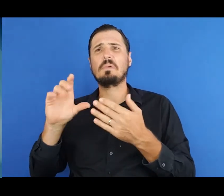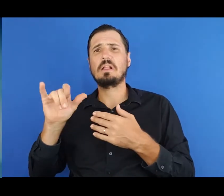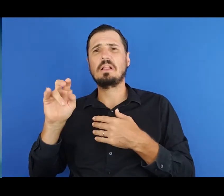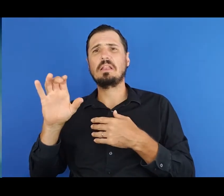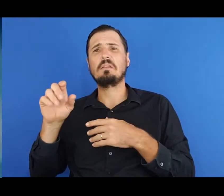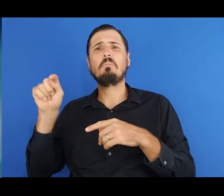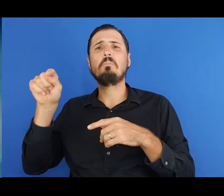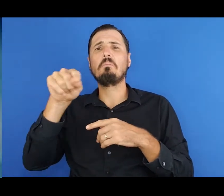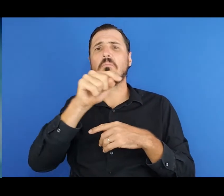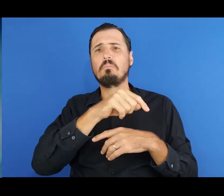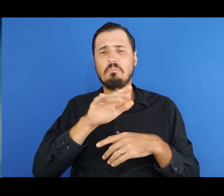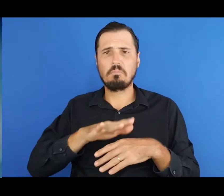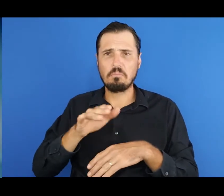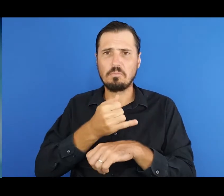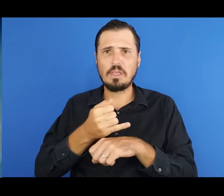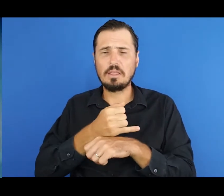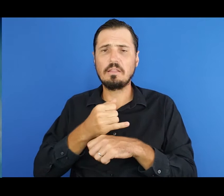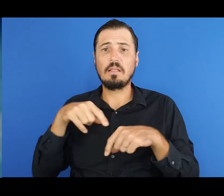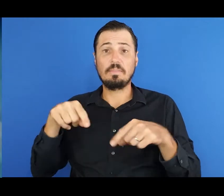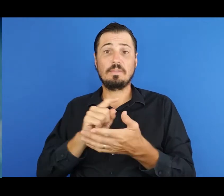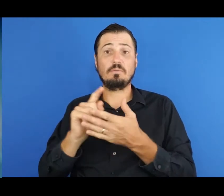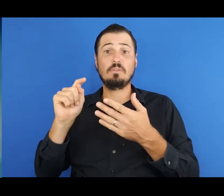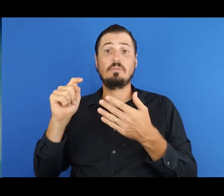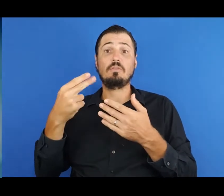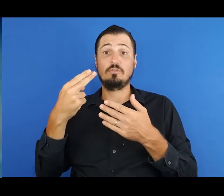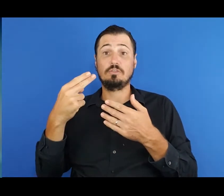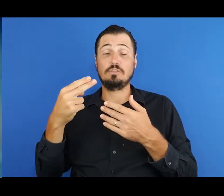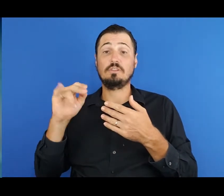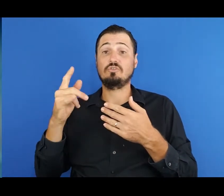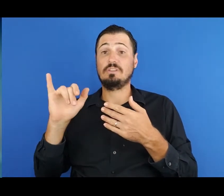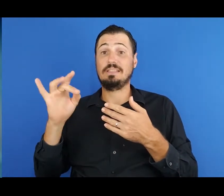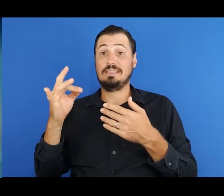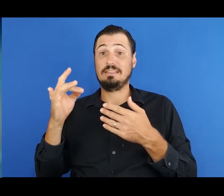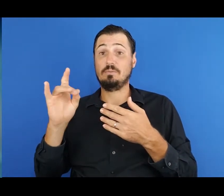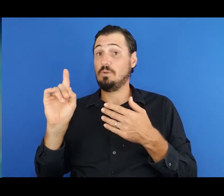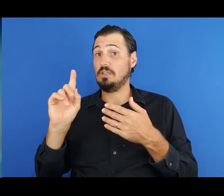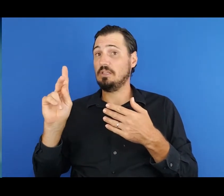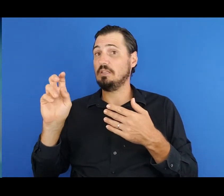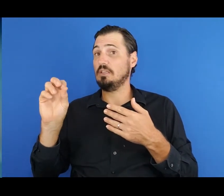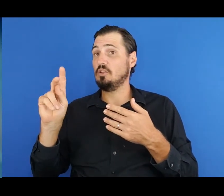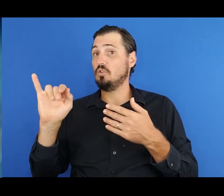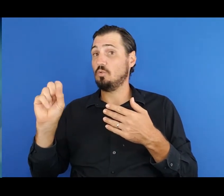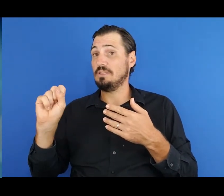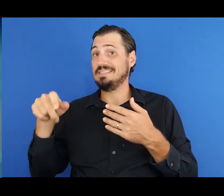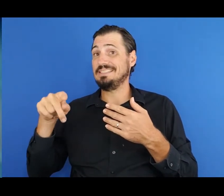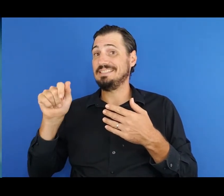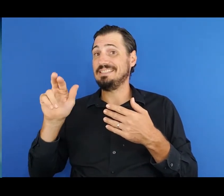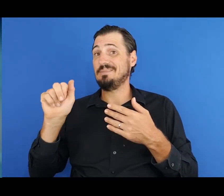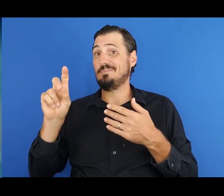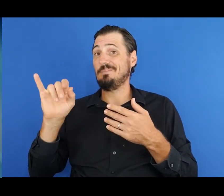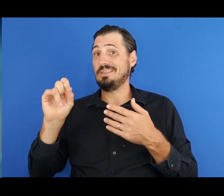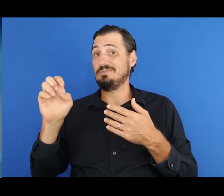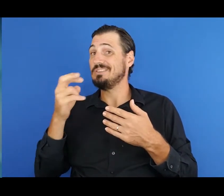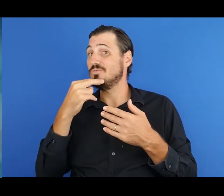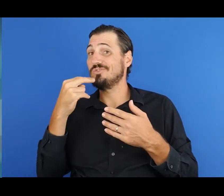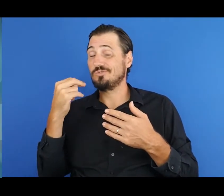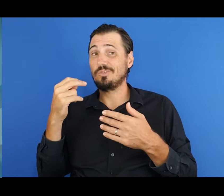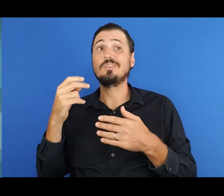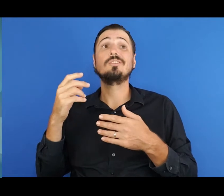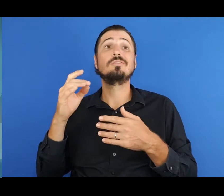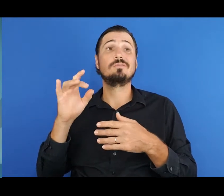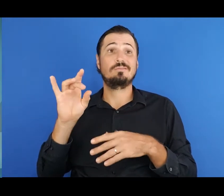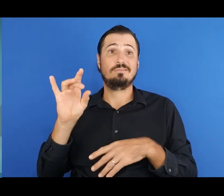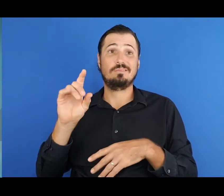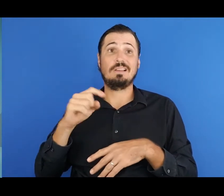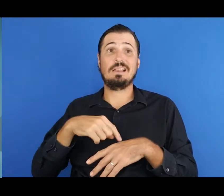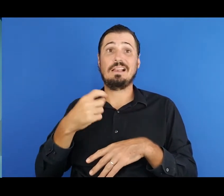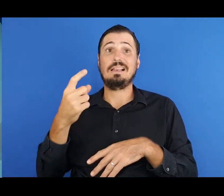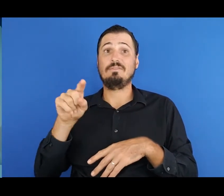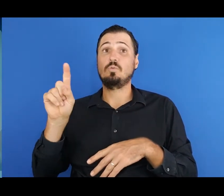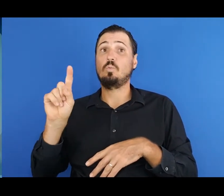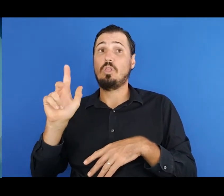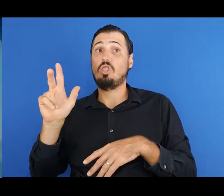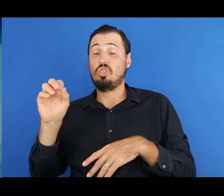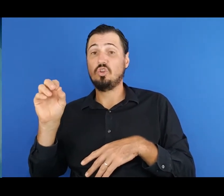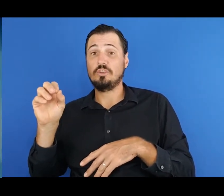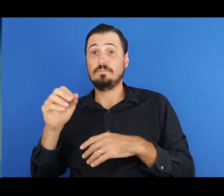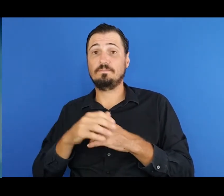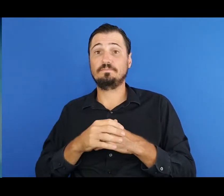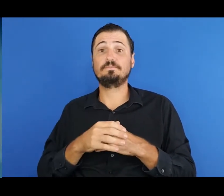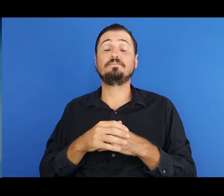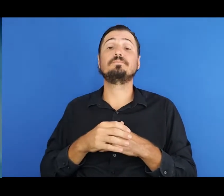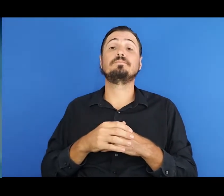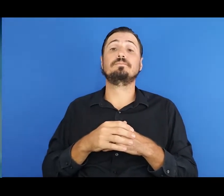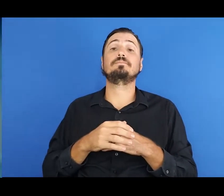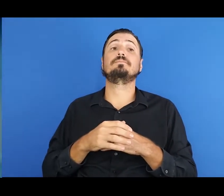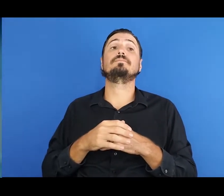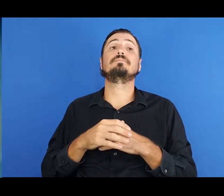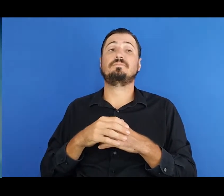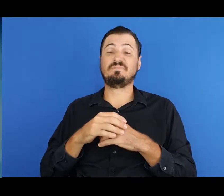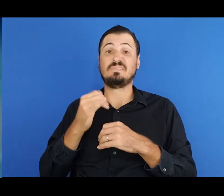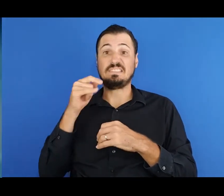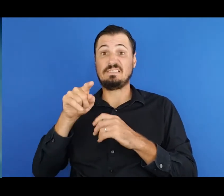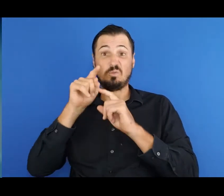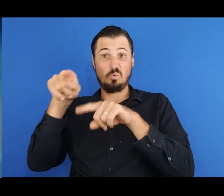This Thursday, July 8, they’ll be at Keoki’s Paradise Restaurant in Poipu from 11 am to 1:30 pm. Keoki’s is offering a 20 percent discount to anyone who gets vaccinated at this event